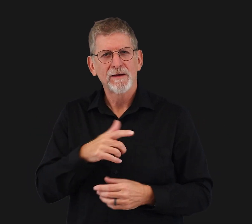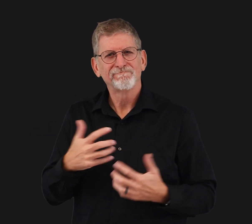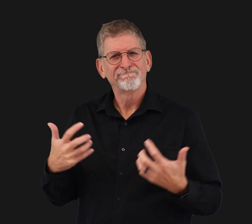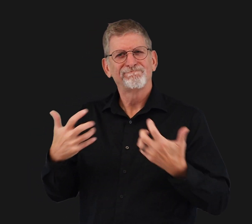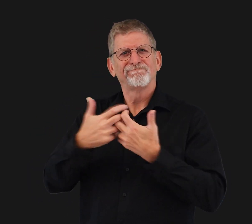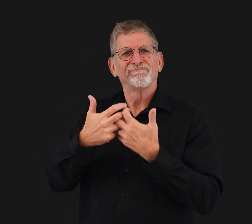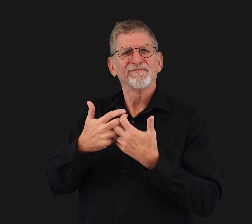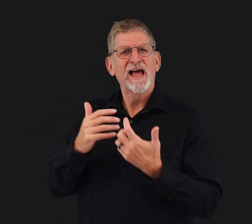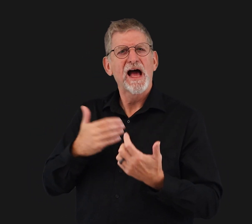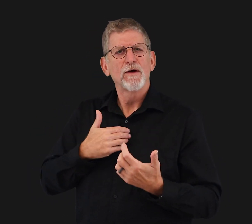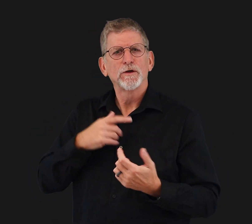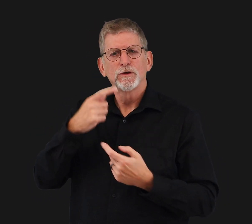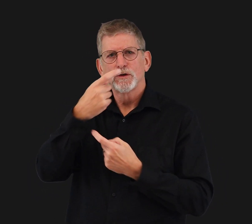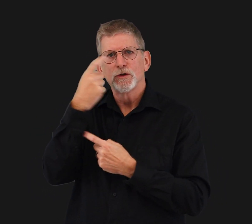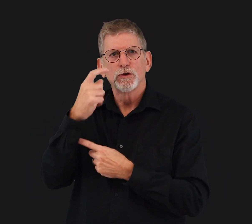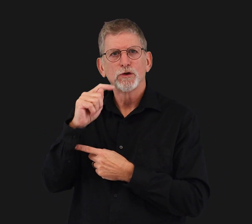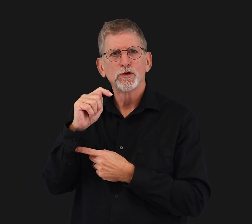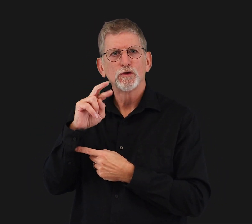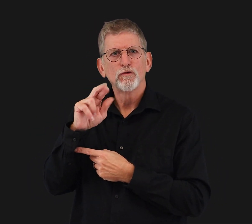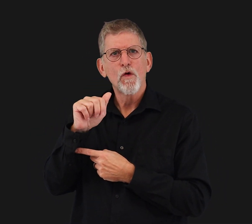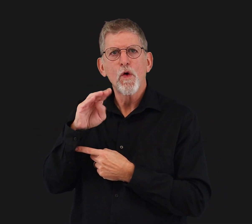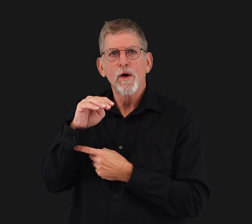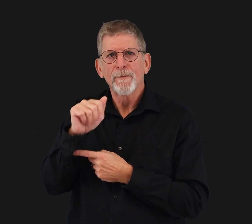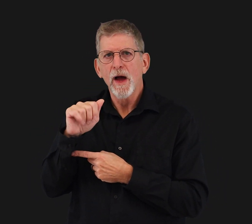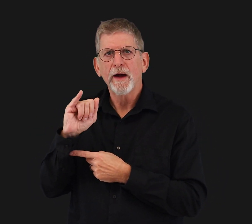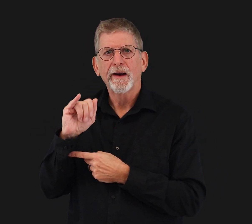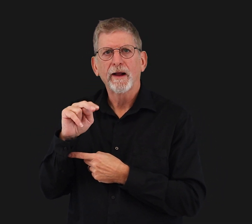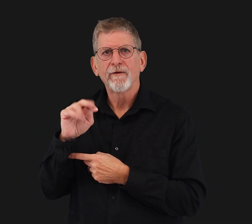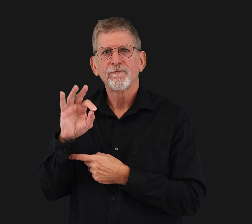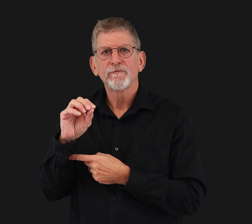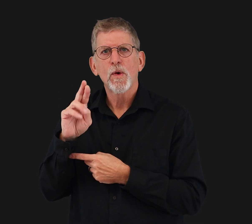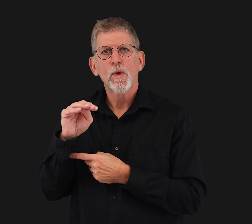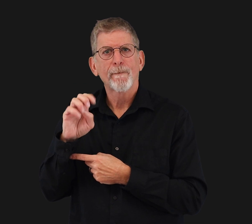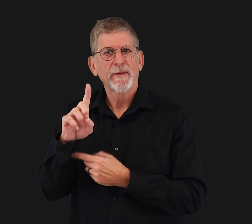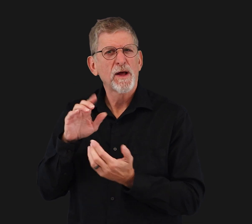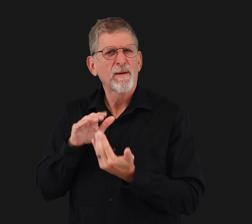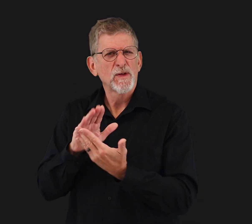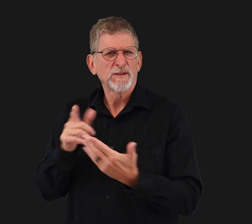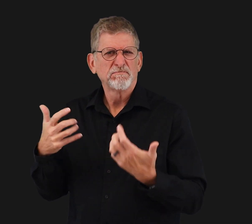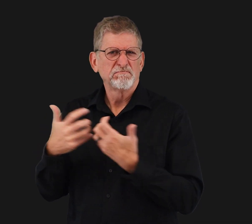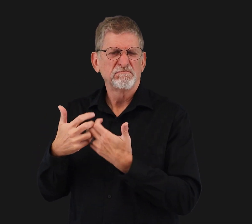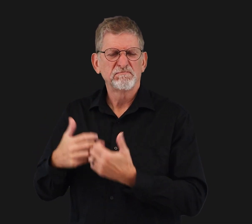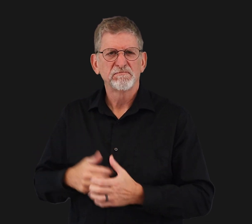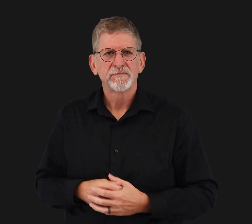This is also in line with our trauma-informed approach.